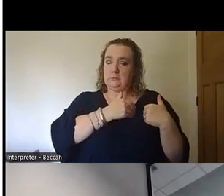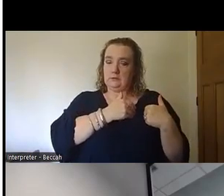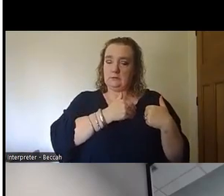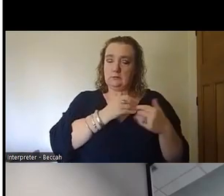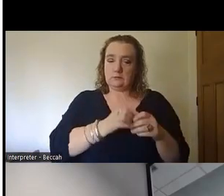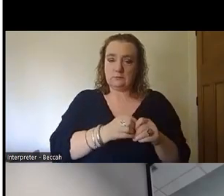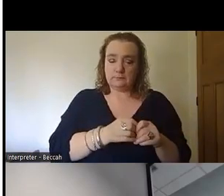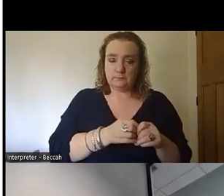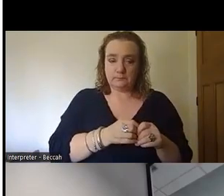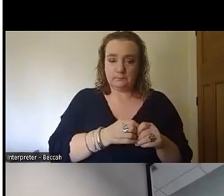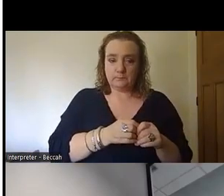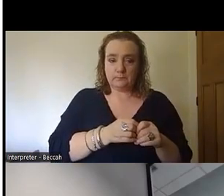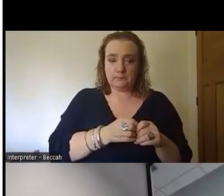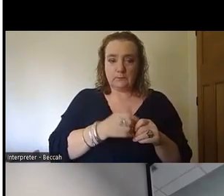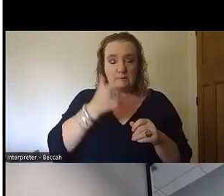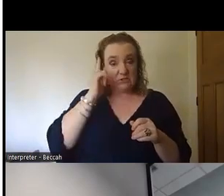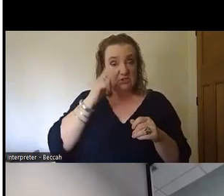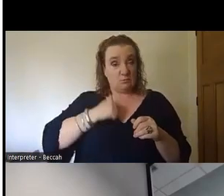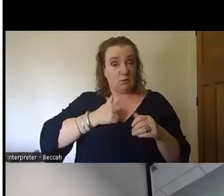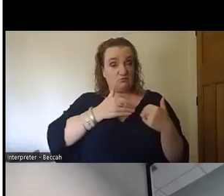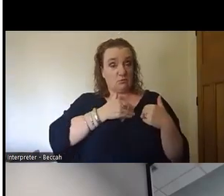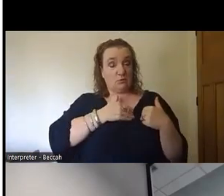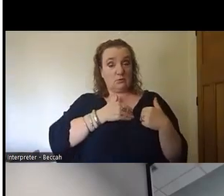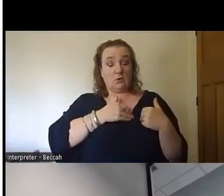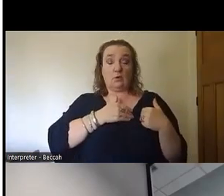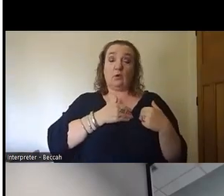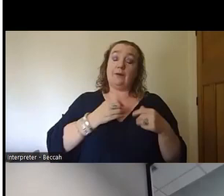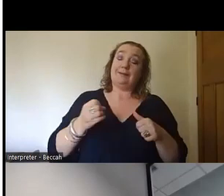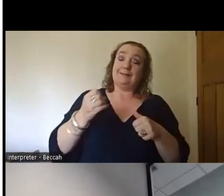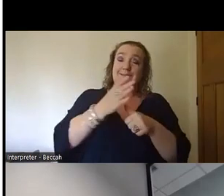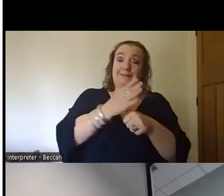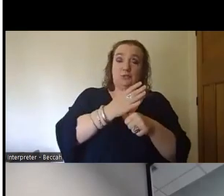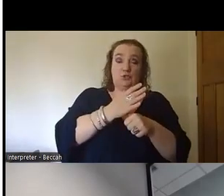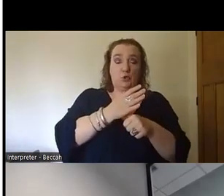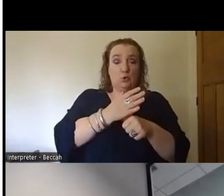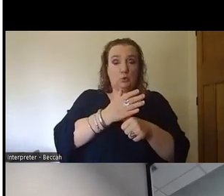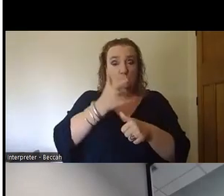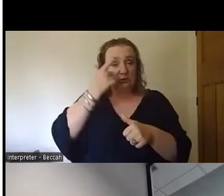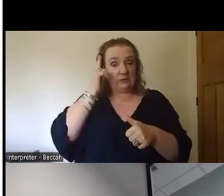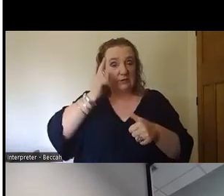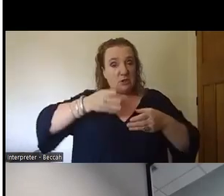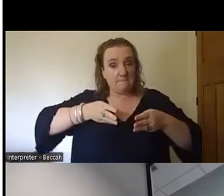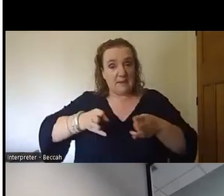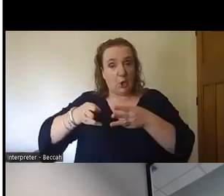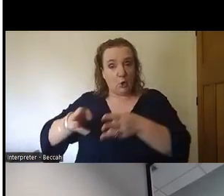And so through the essential pedagogies that sit within Te Mātaiaho we've really tried